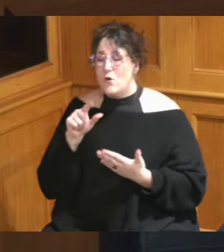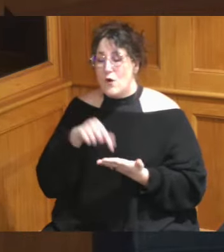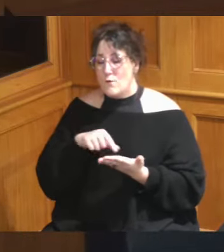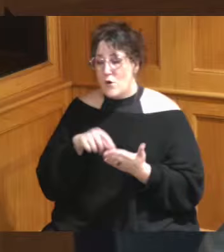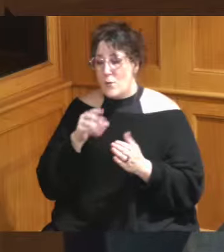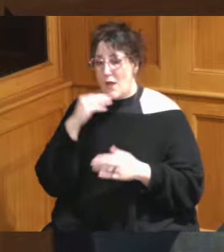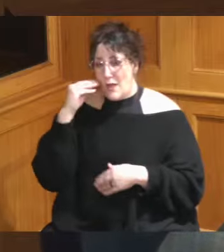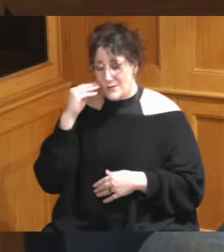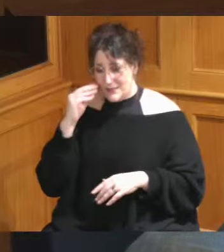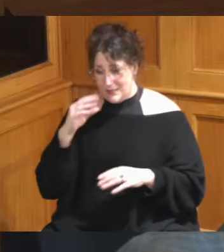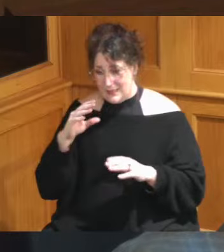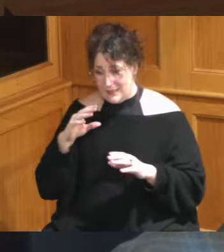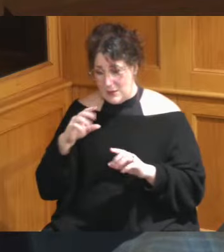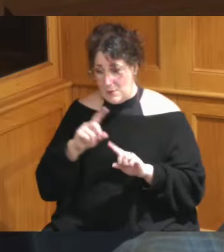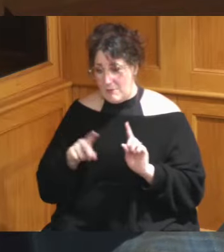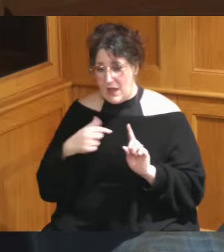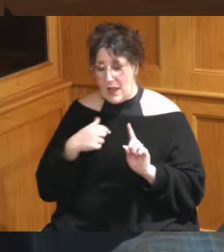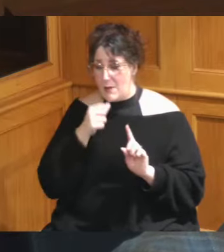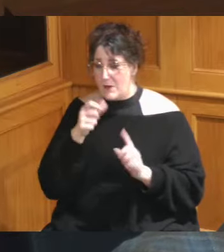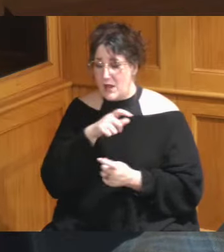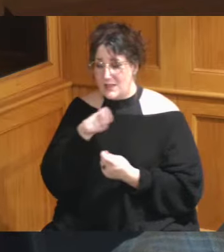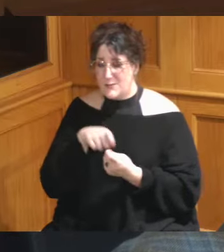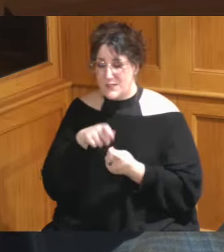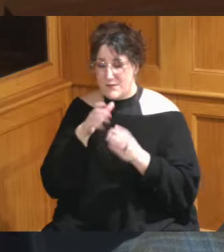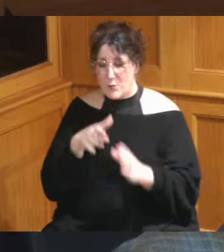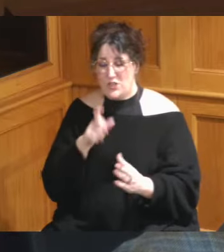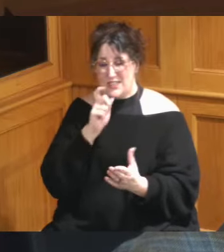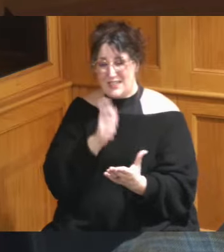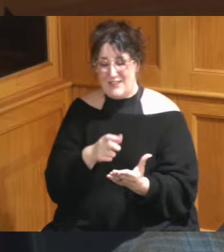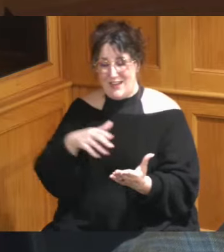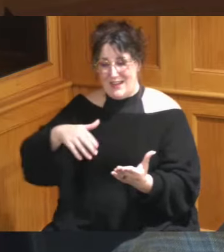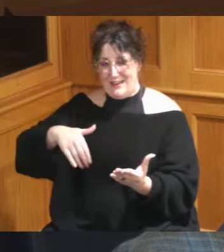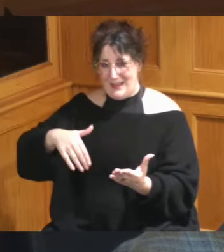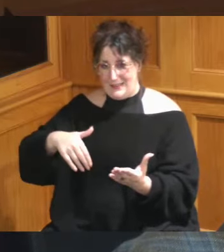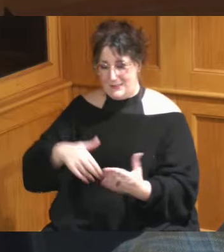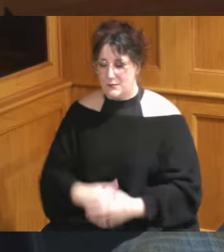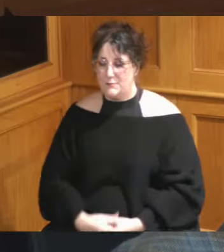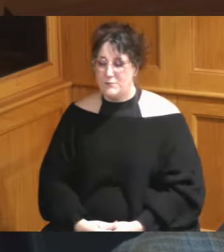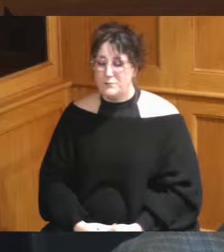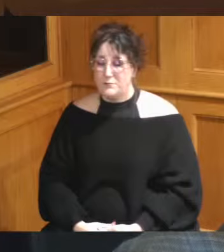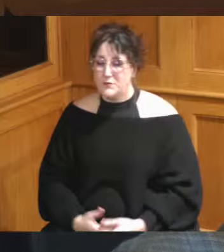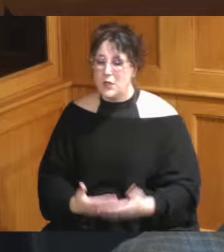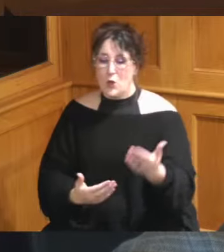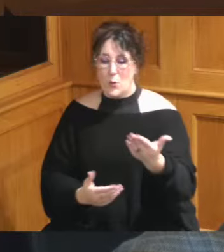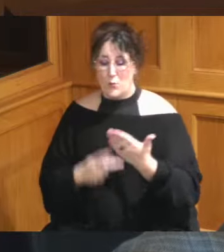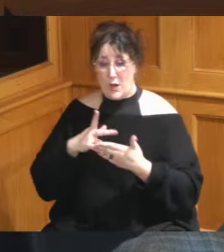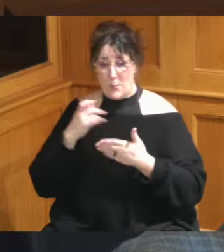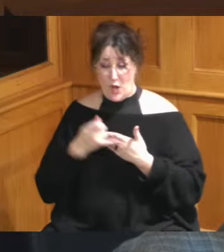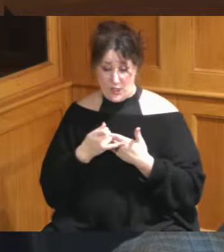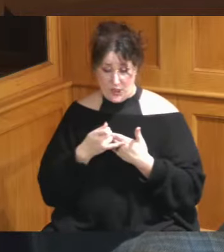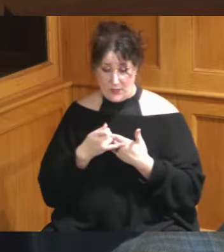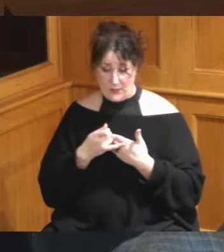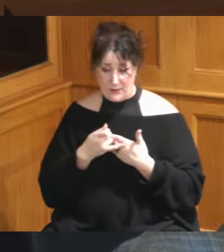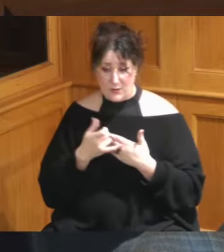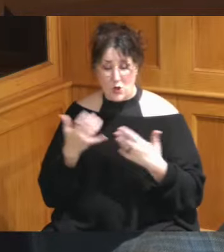but I'm not forgiving it to a specific entity yet. Bring a project. What's the quickest we can